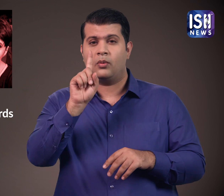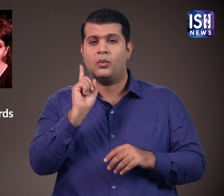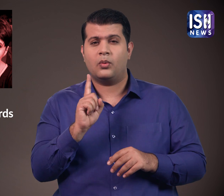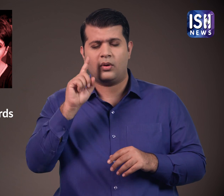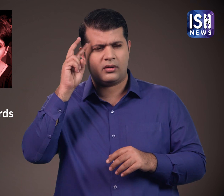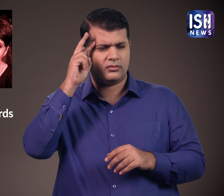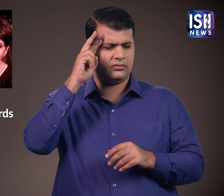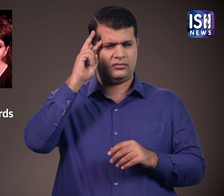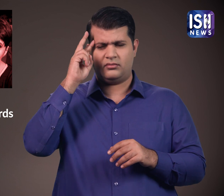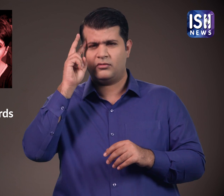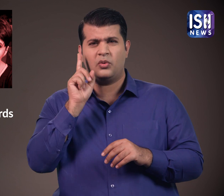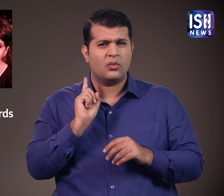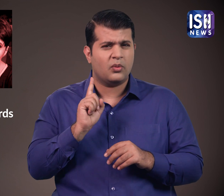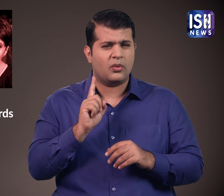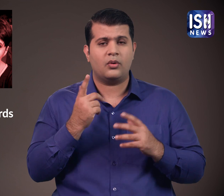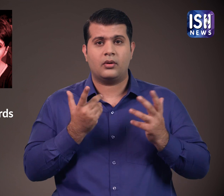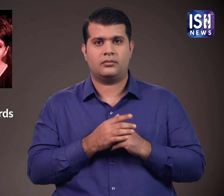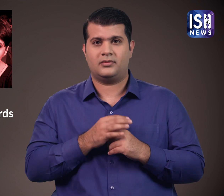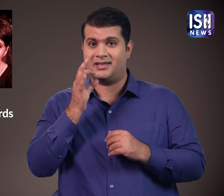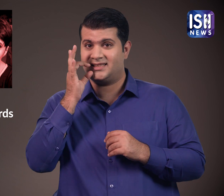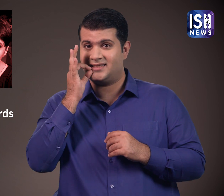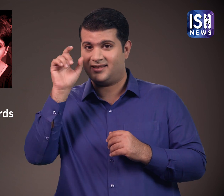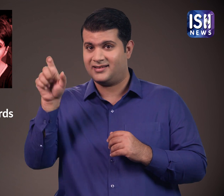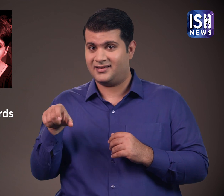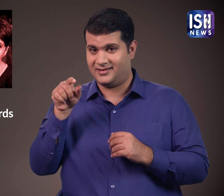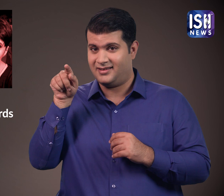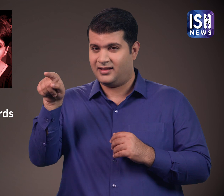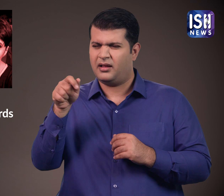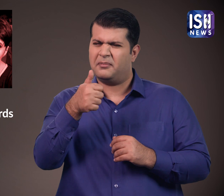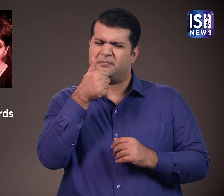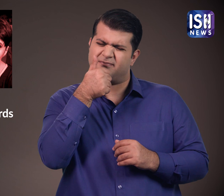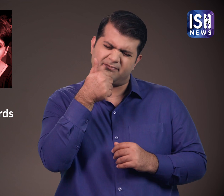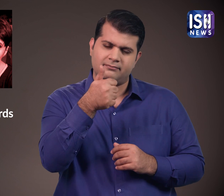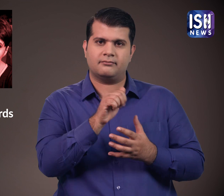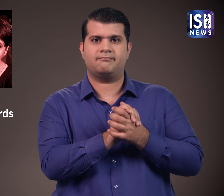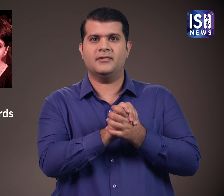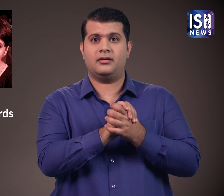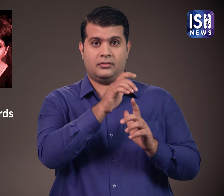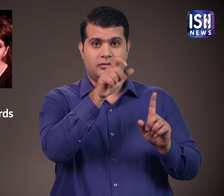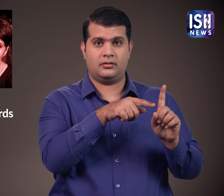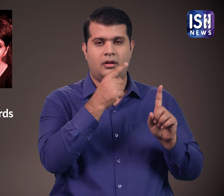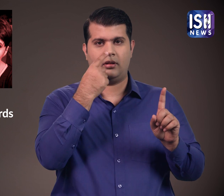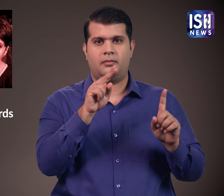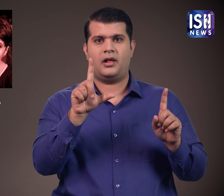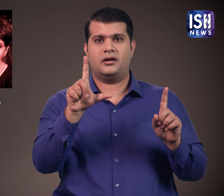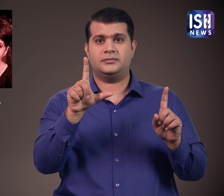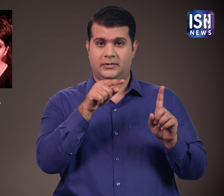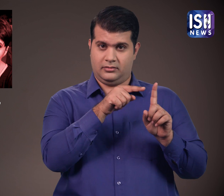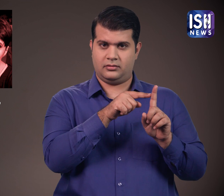Laxman Nadar a close friend of Shraddha was the one who smelt a rat.